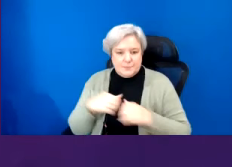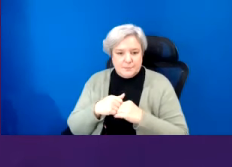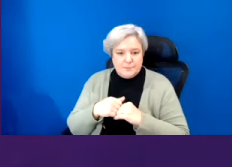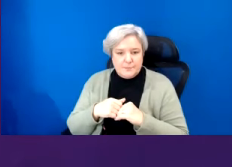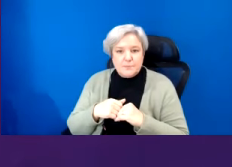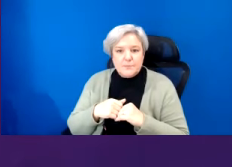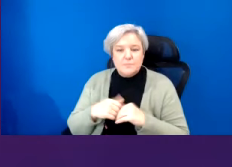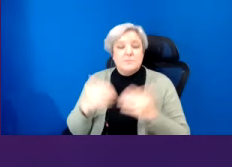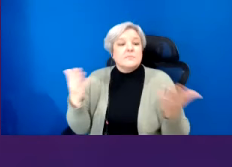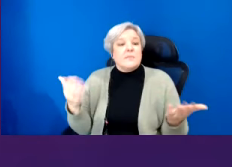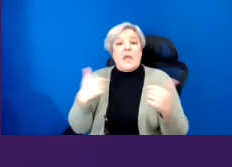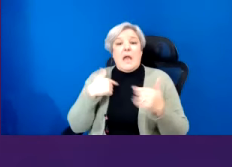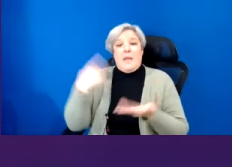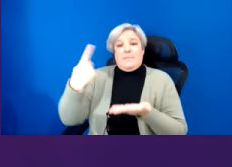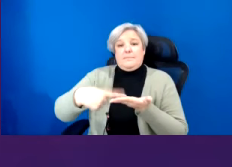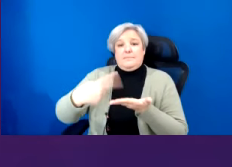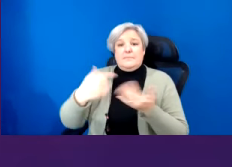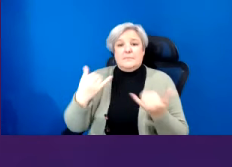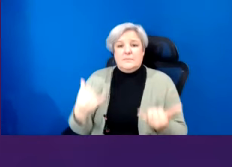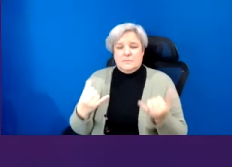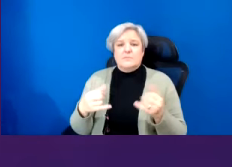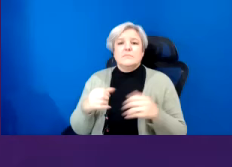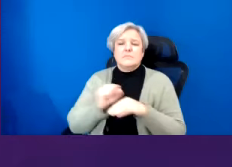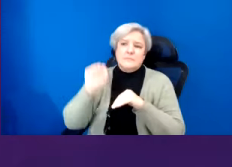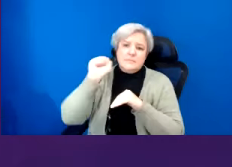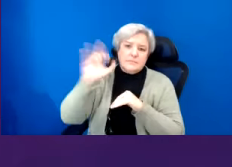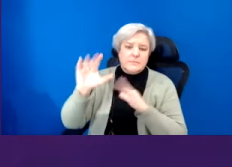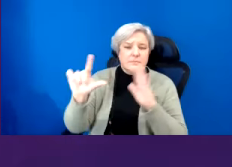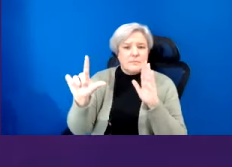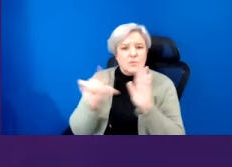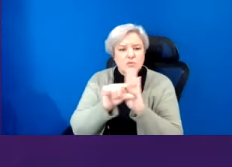So I we're exploring grades and attendance from canvas.